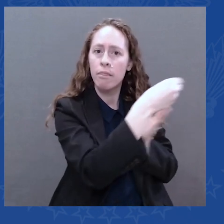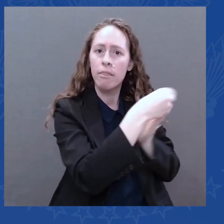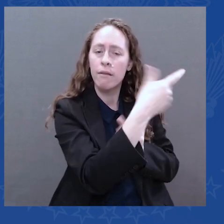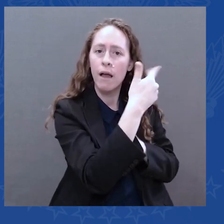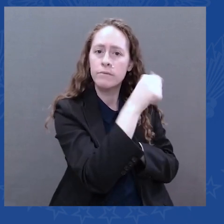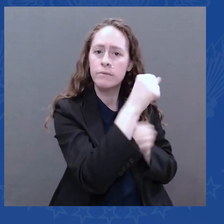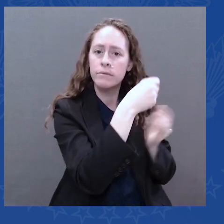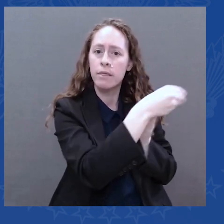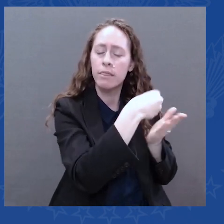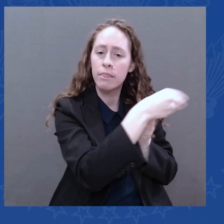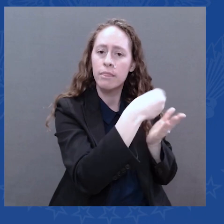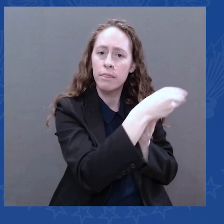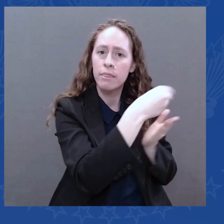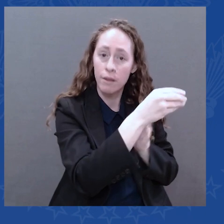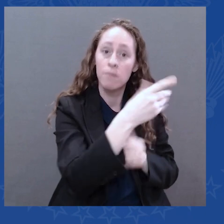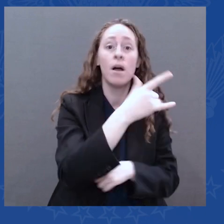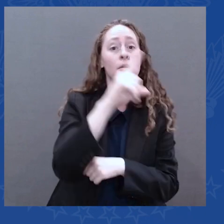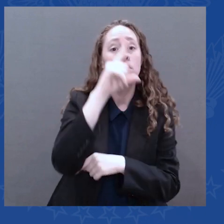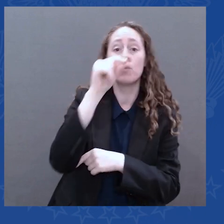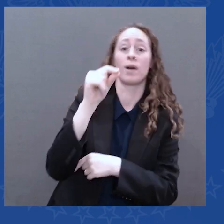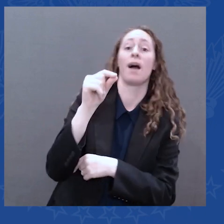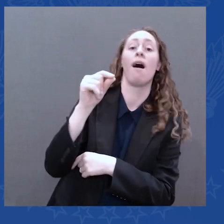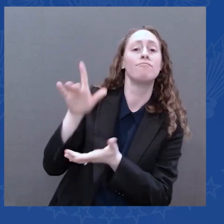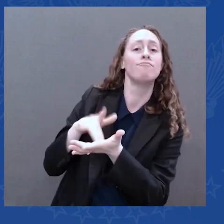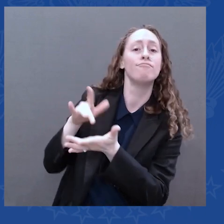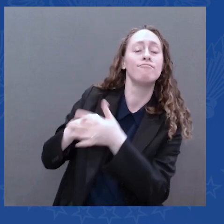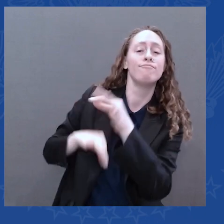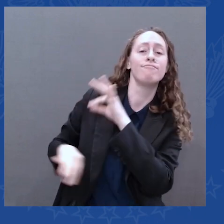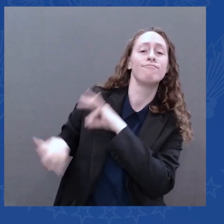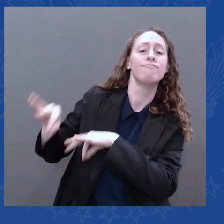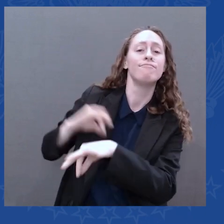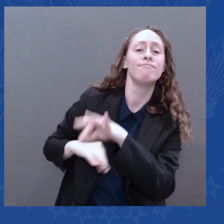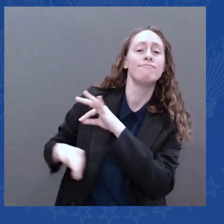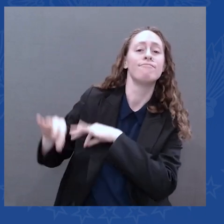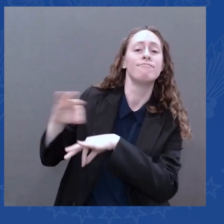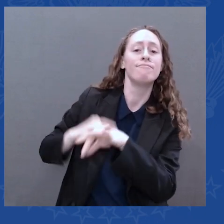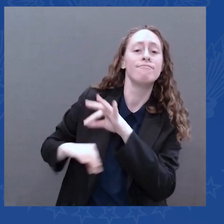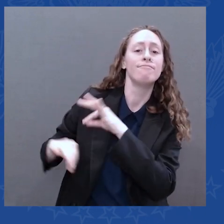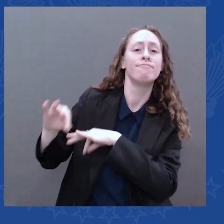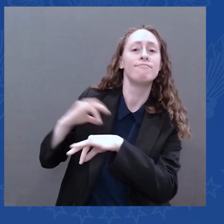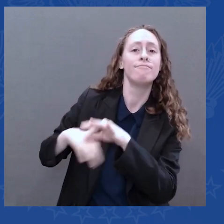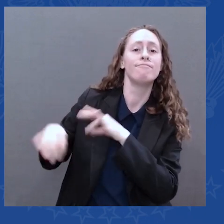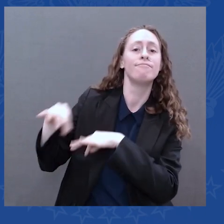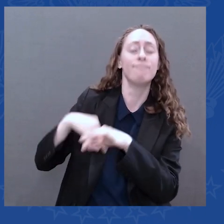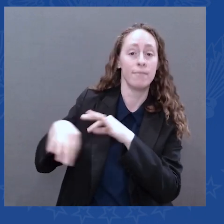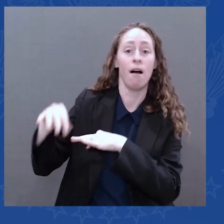He's used the profits to drive his war machine. And that's why, earlier this month, I announced the United States would ban